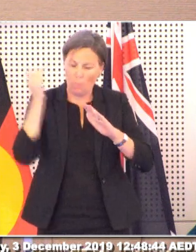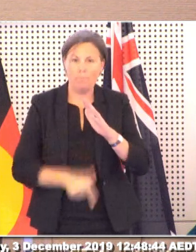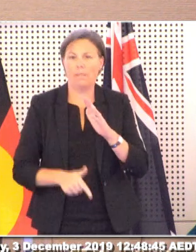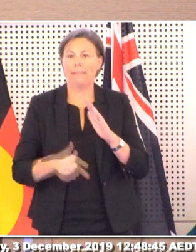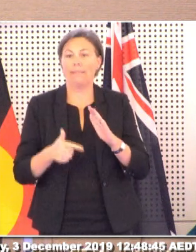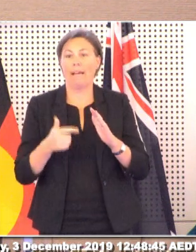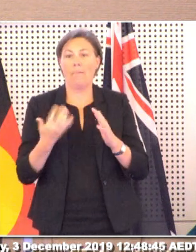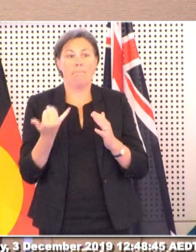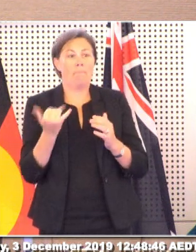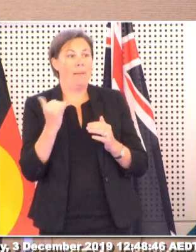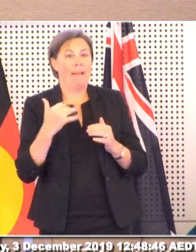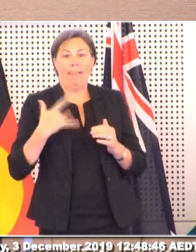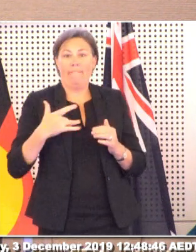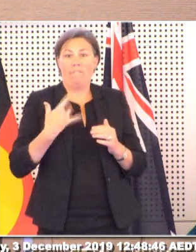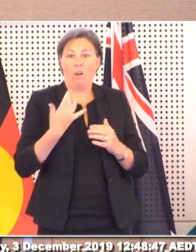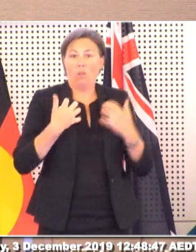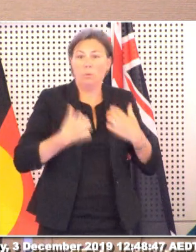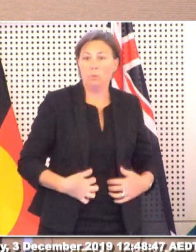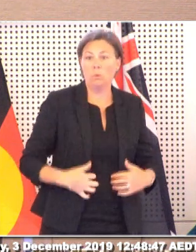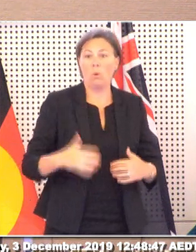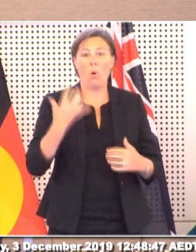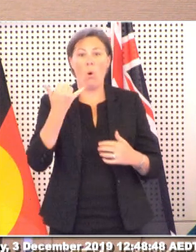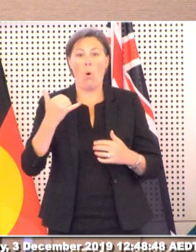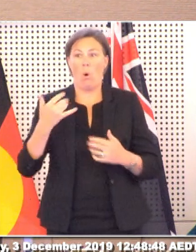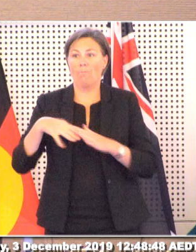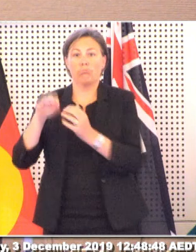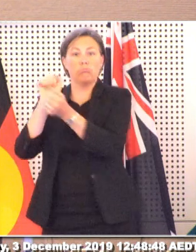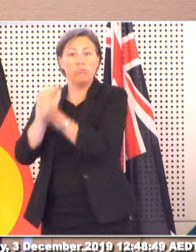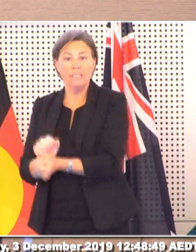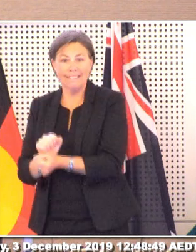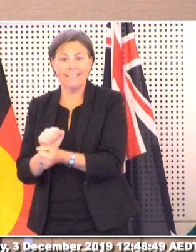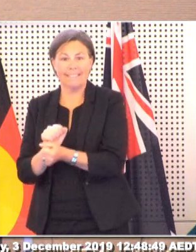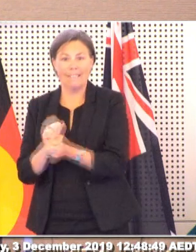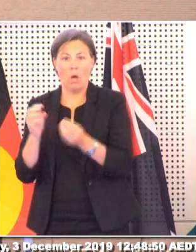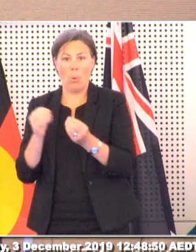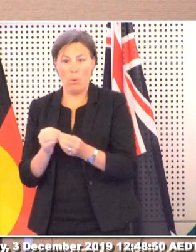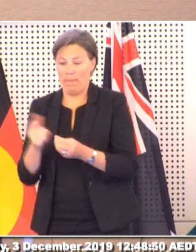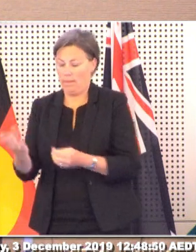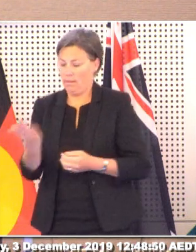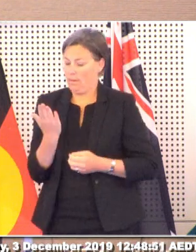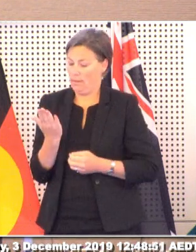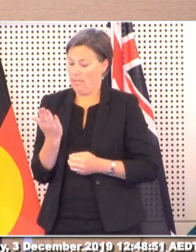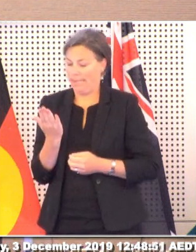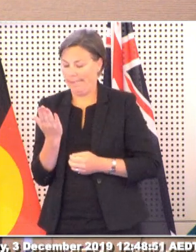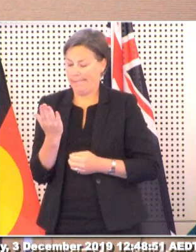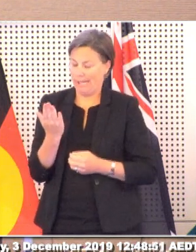or in prisons, and the question is whether or not a group home, which is one of the alternatives, would be suitable for them.